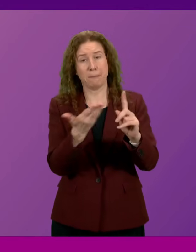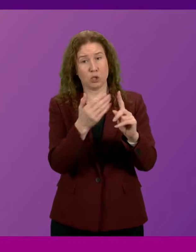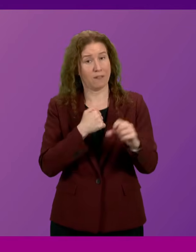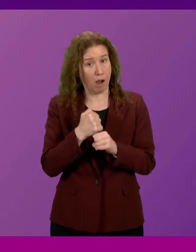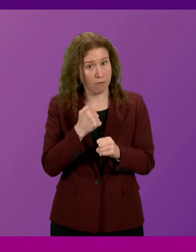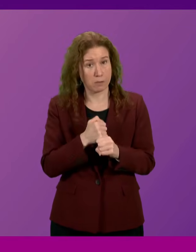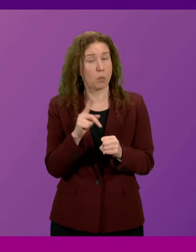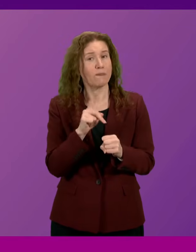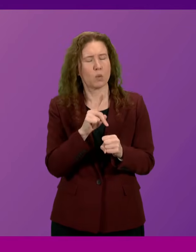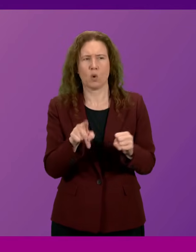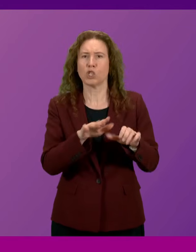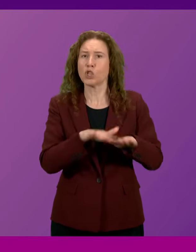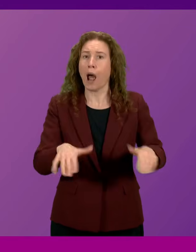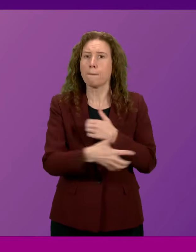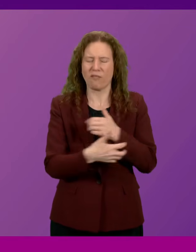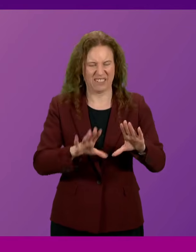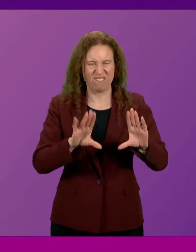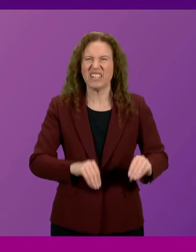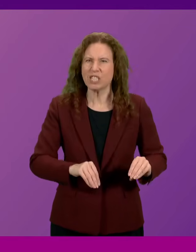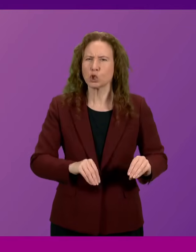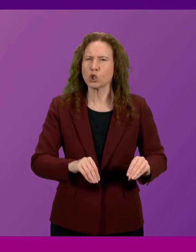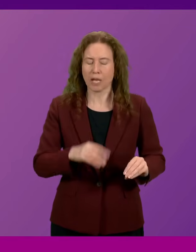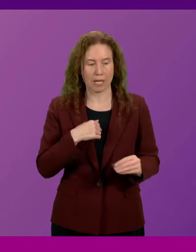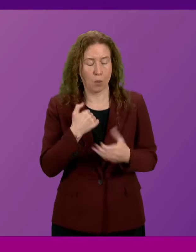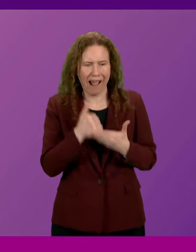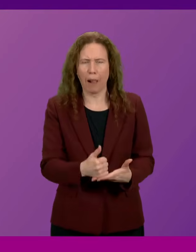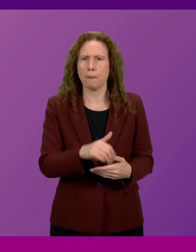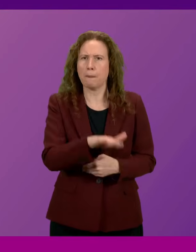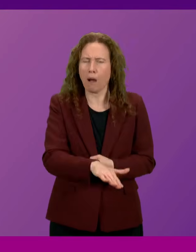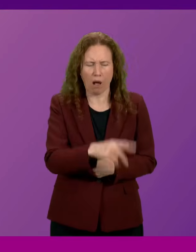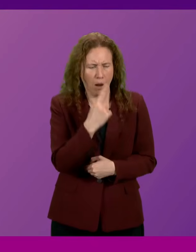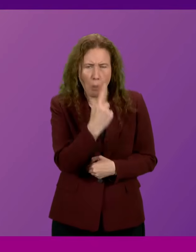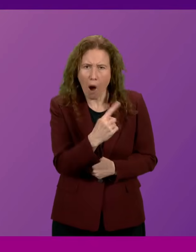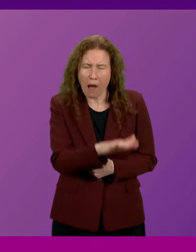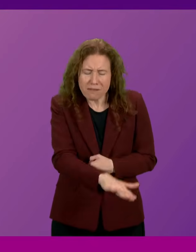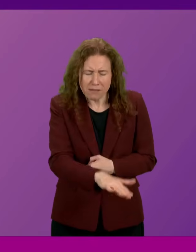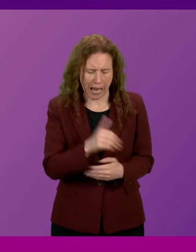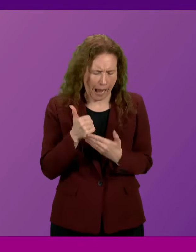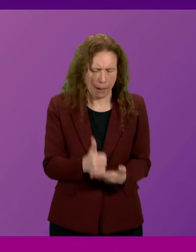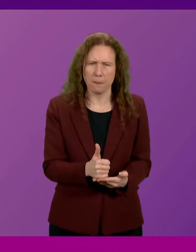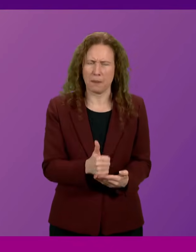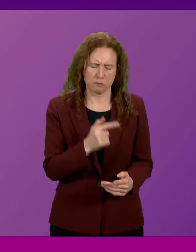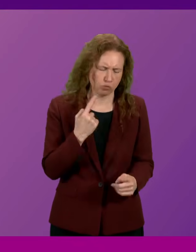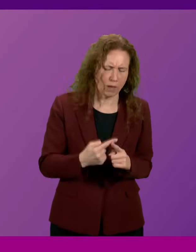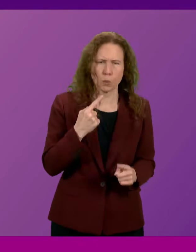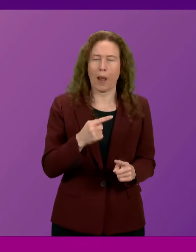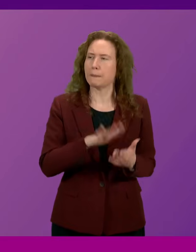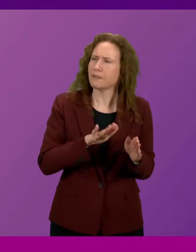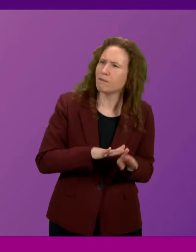eradicate child poverty and to make that difference in the first year of a child’s life are central to our thinking in the period to come.